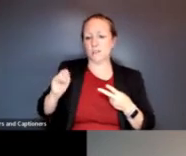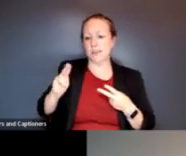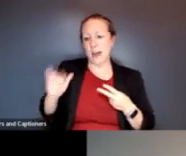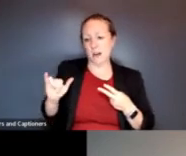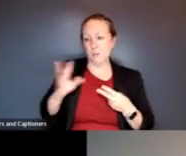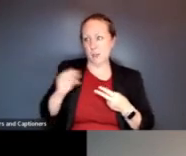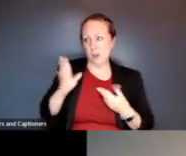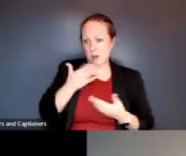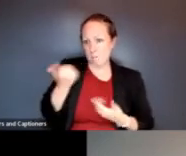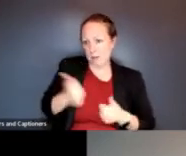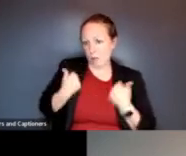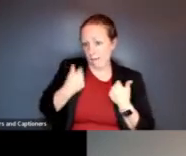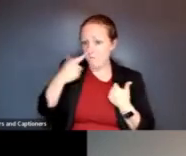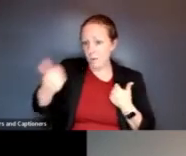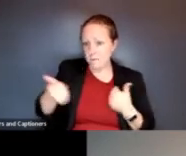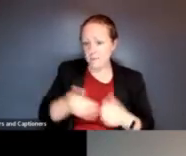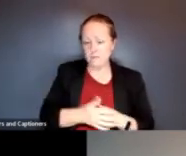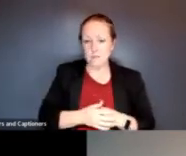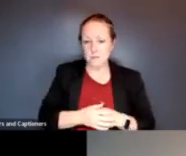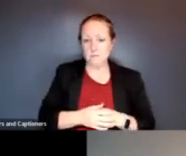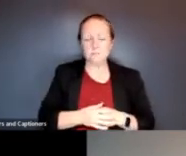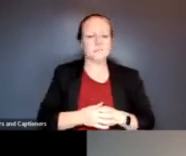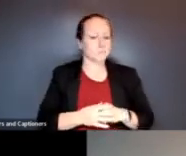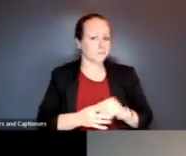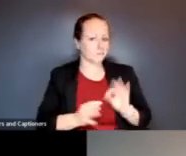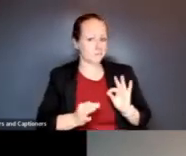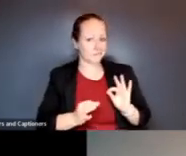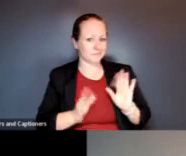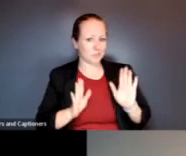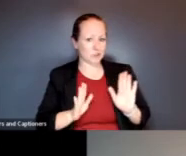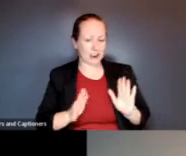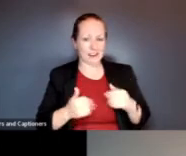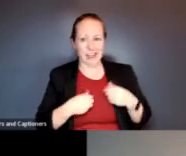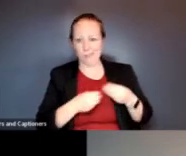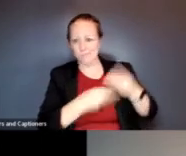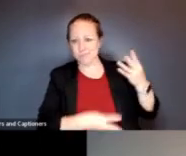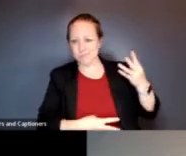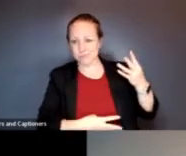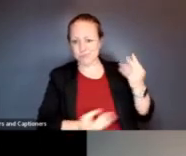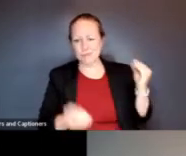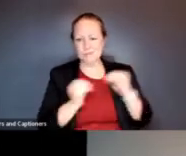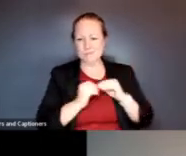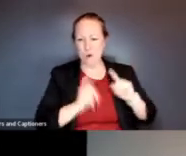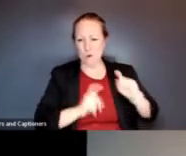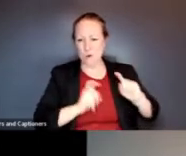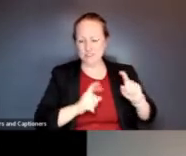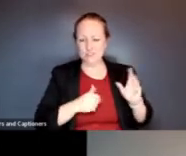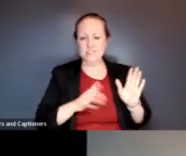life. Maria Crowley: Great, thank you. There are a host of other questions. And, Maria, if you do